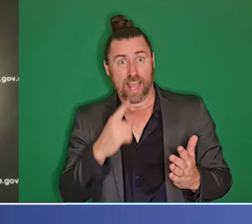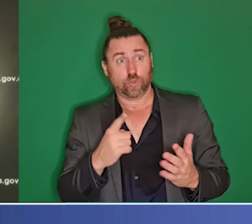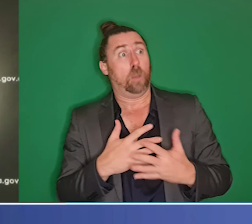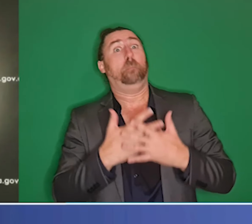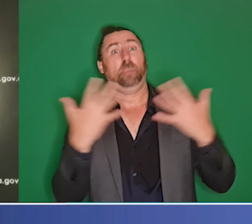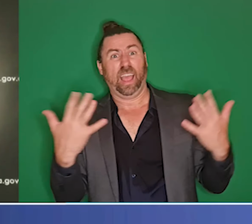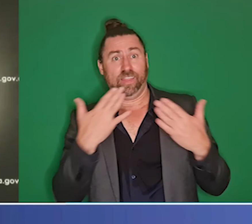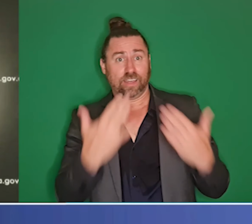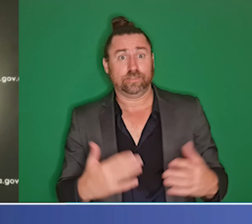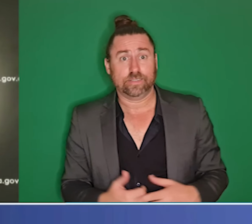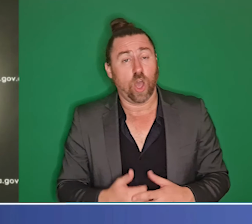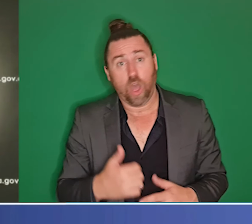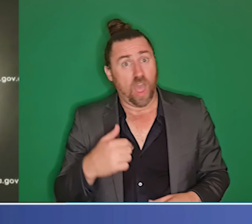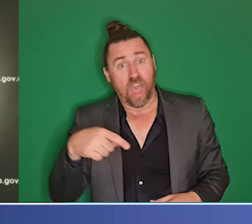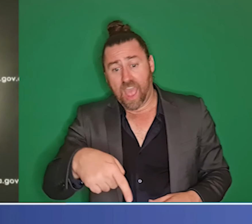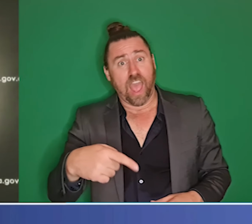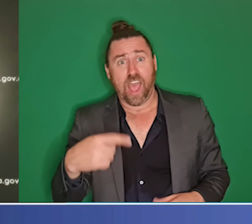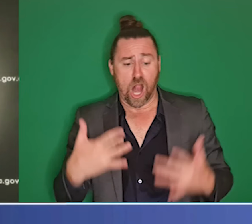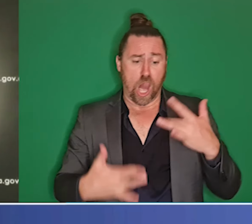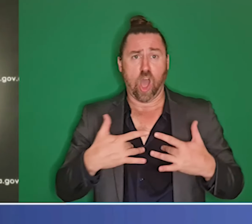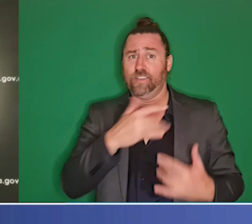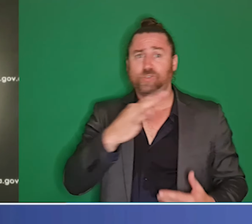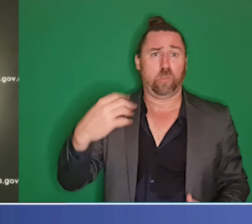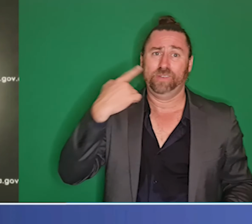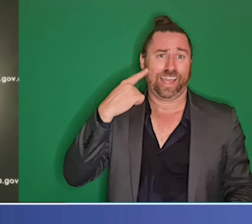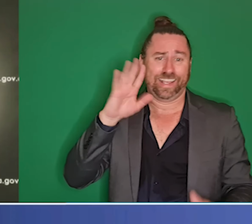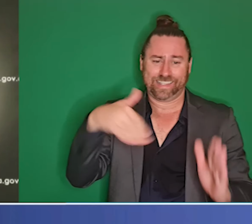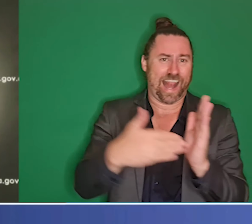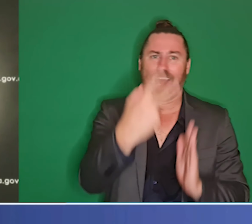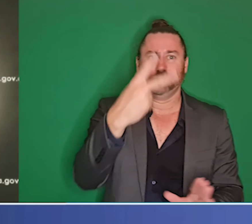It is challenging. This pandemic has been challenging.